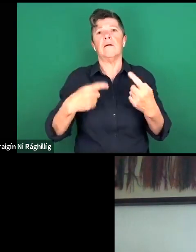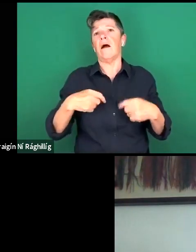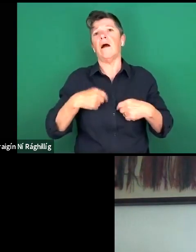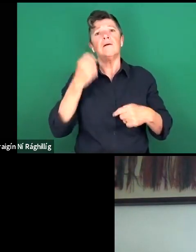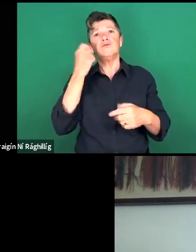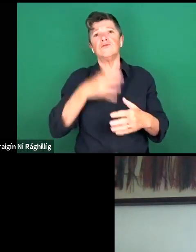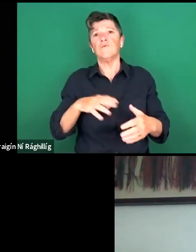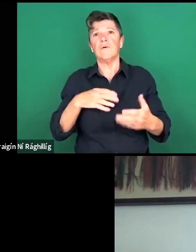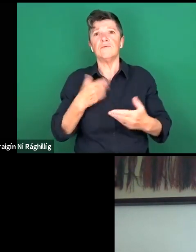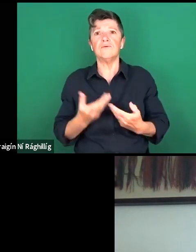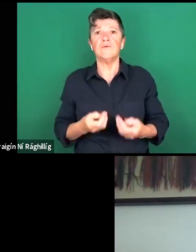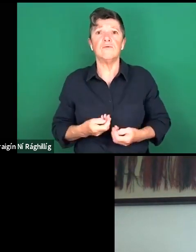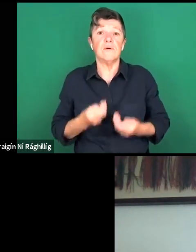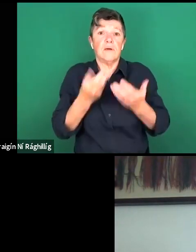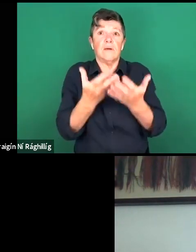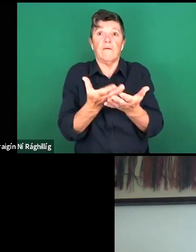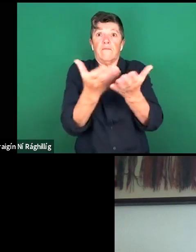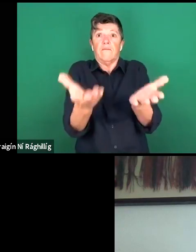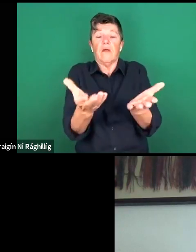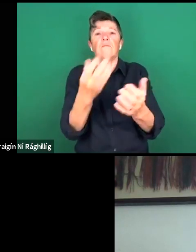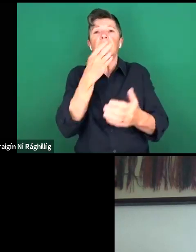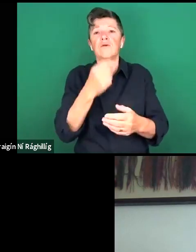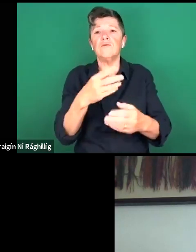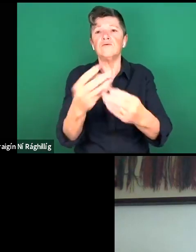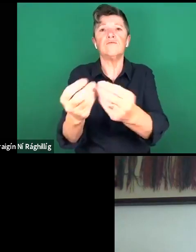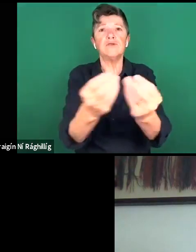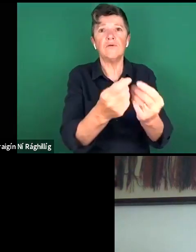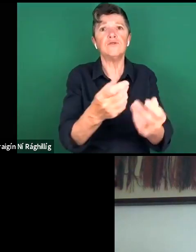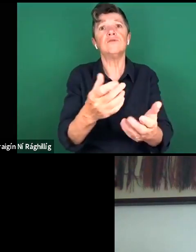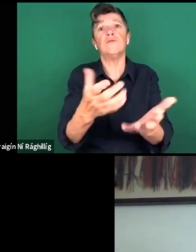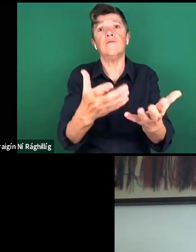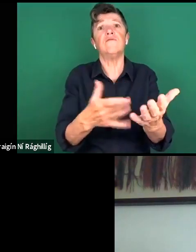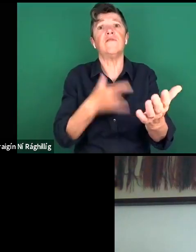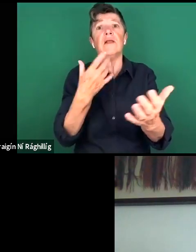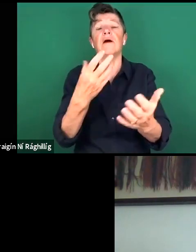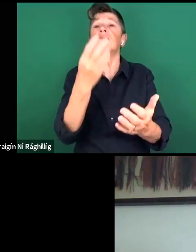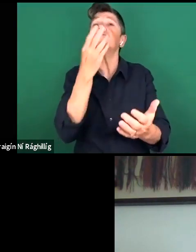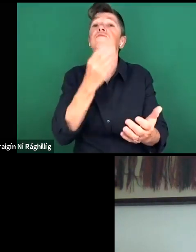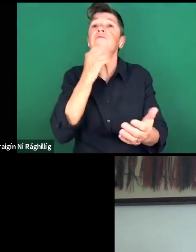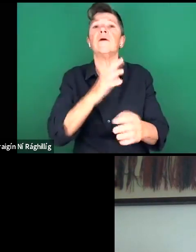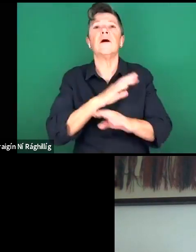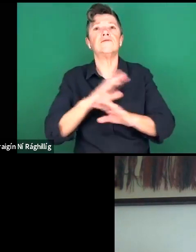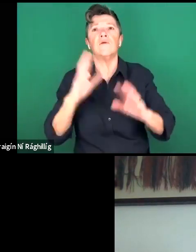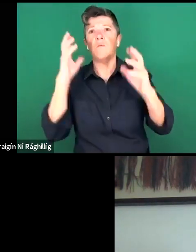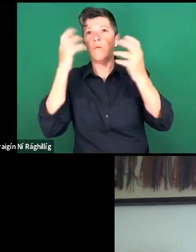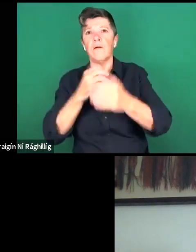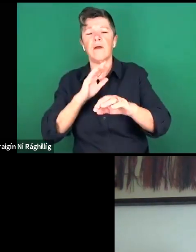they refuse to respond, to engage, to tell me that may be I'm